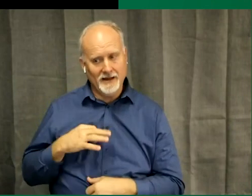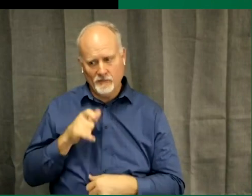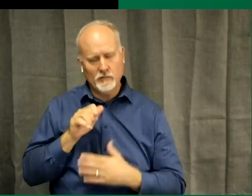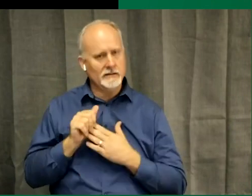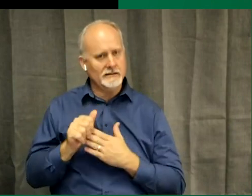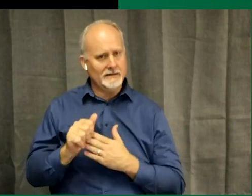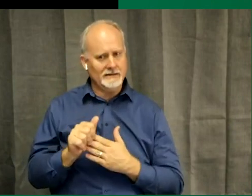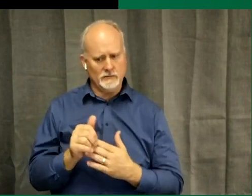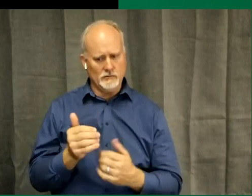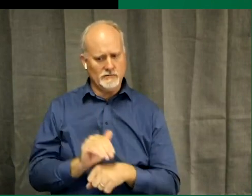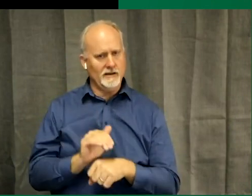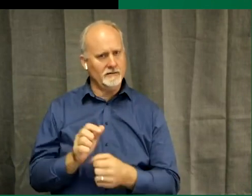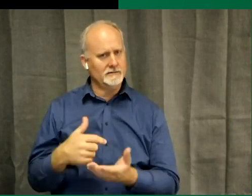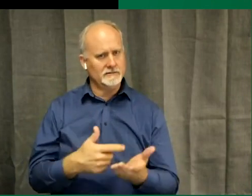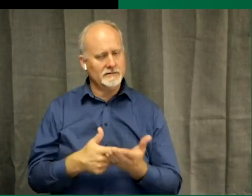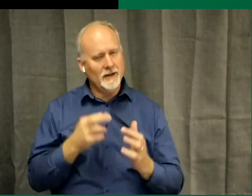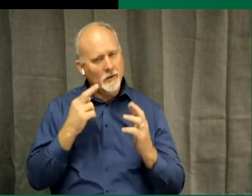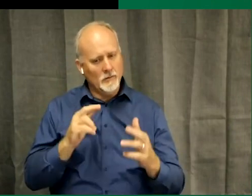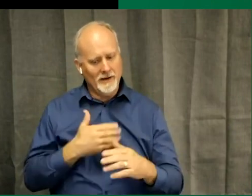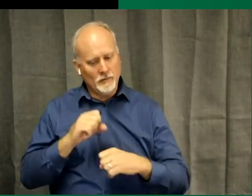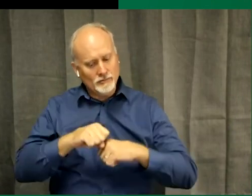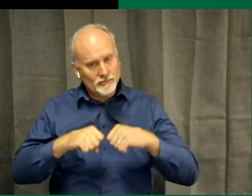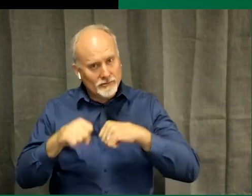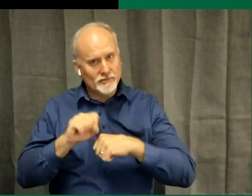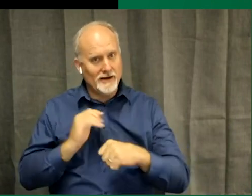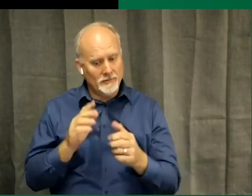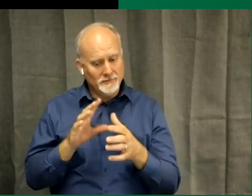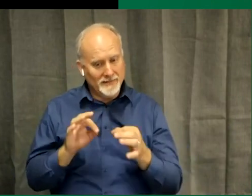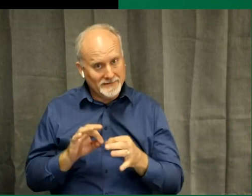tonight i hope that the structure and messaging from tonight's town hall can provide you all